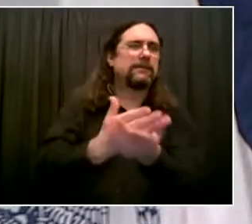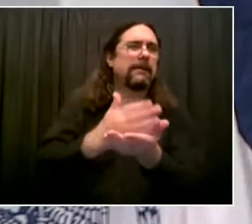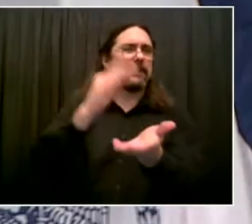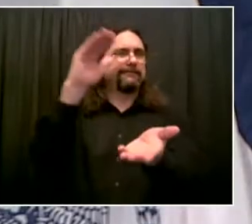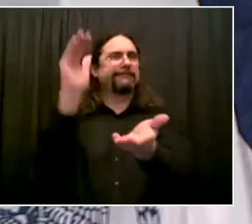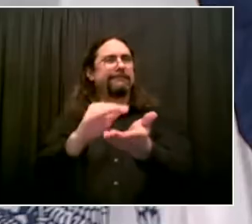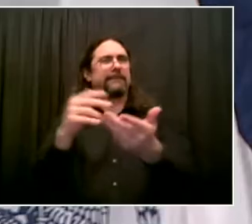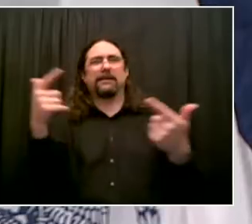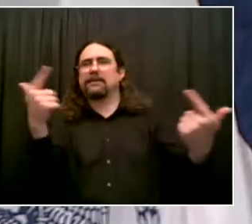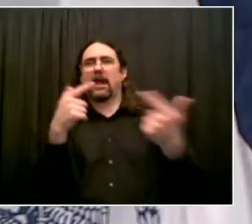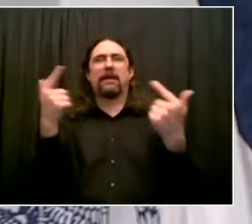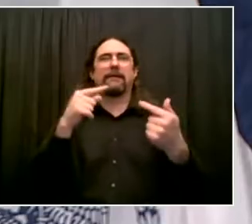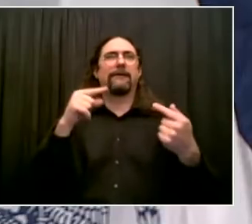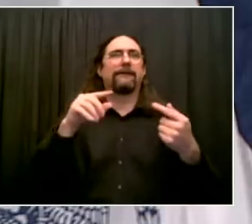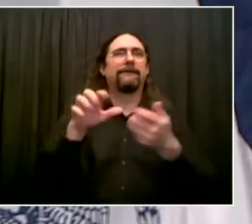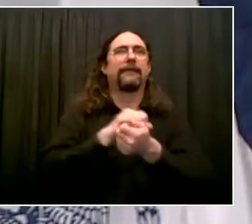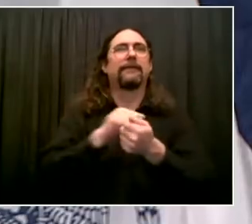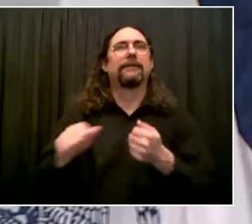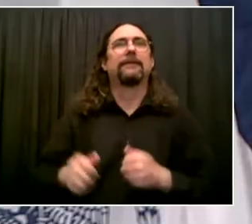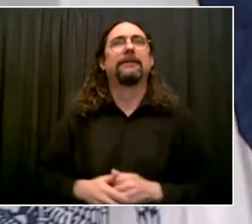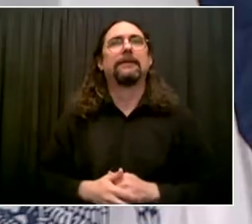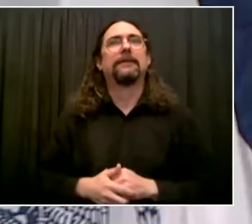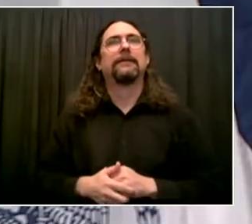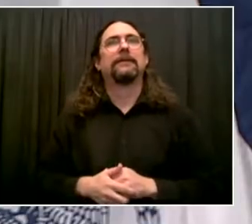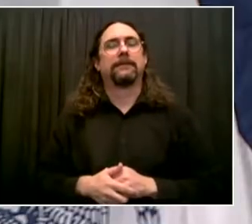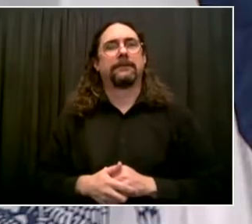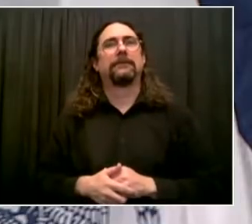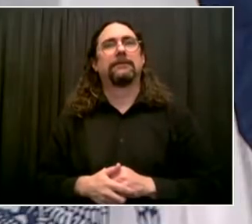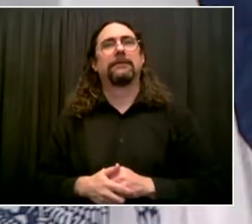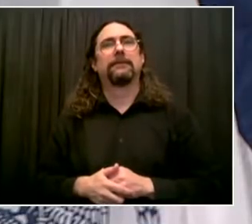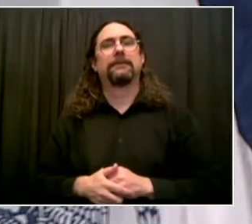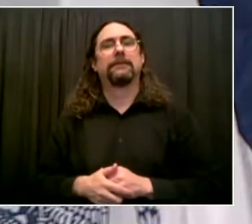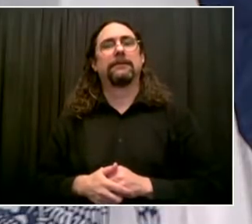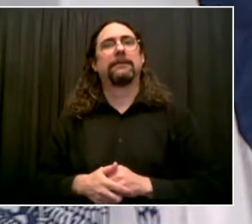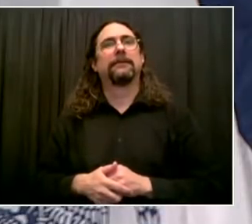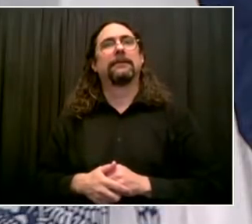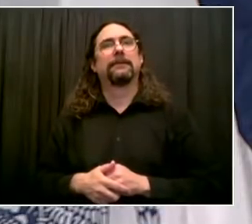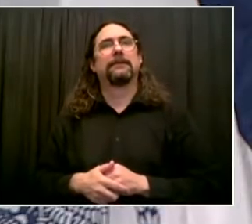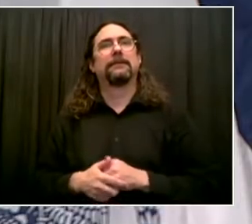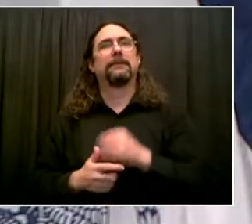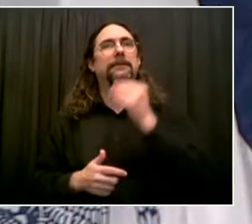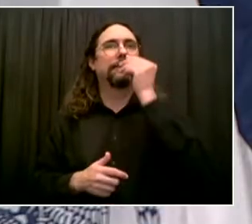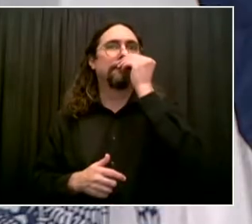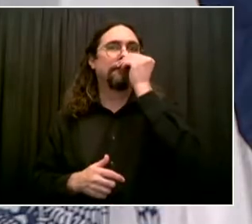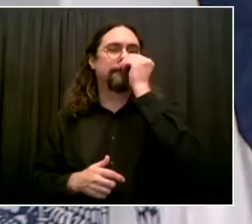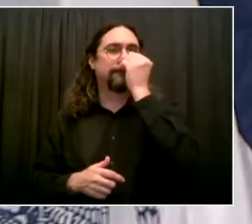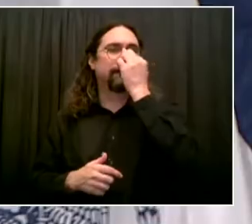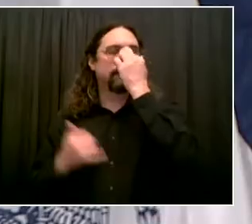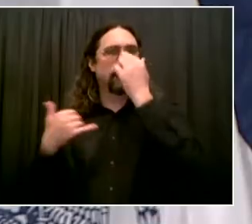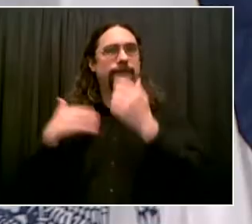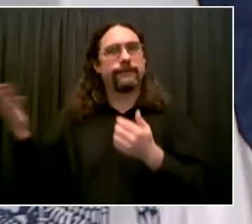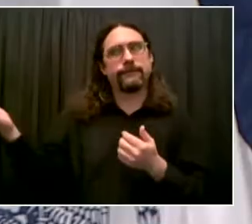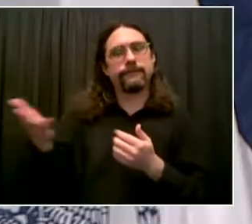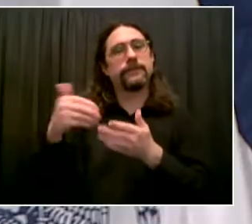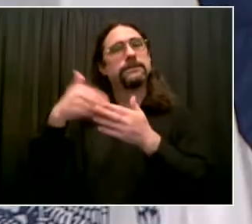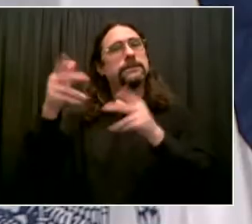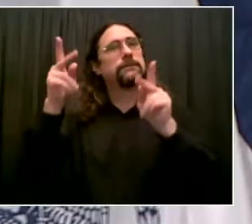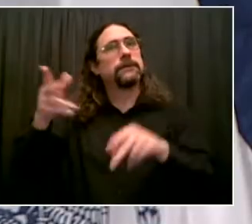DO IT TOGETHER IN 2021.